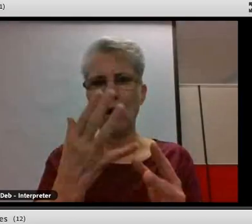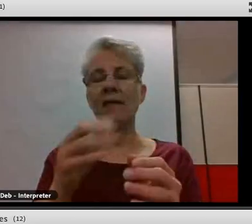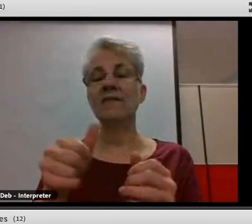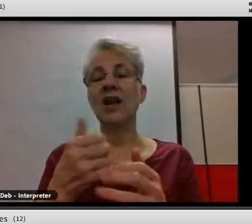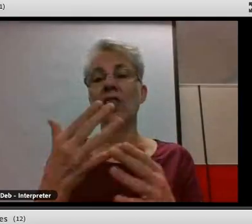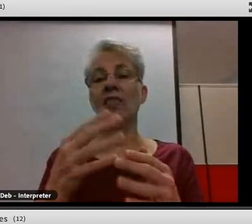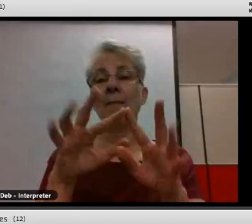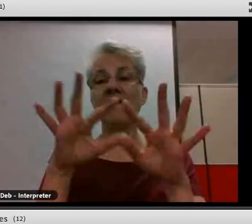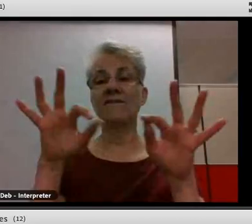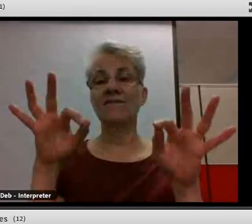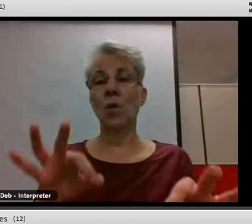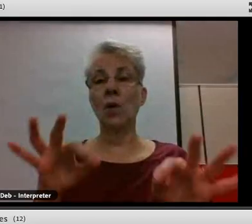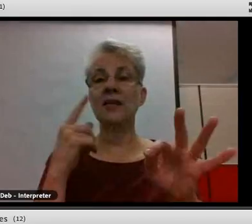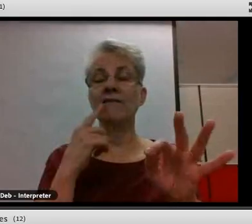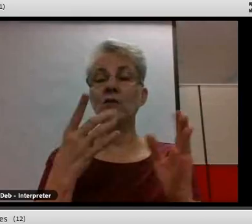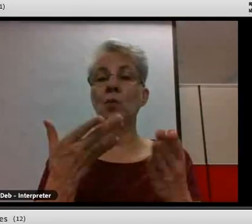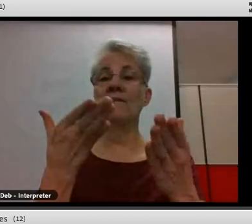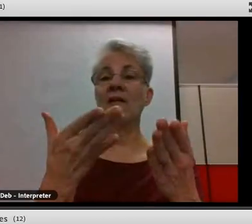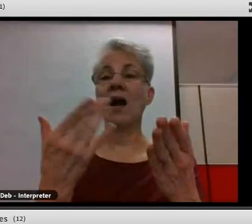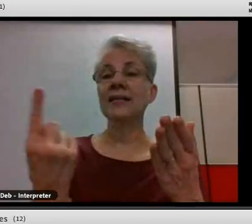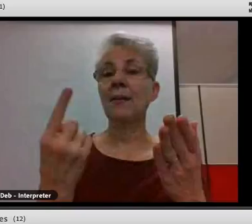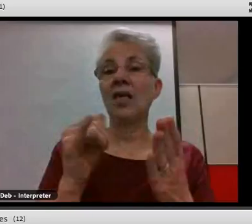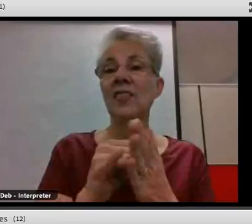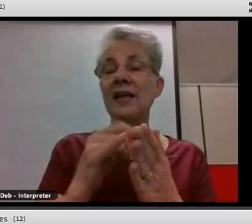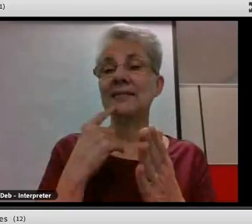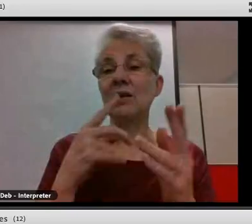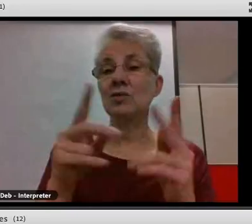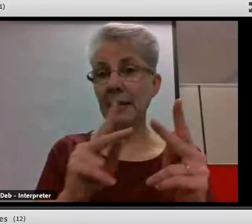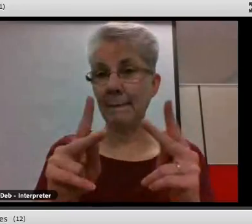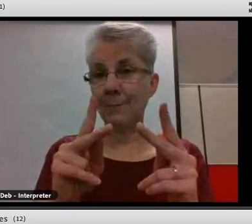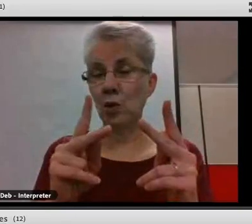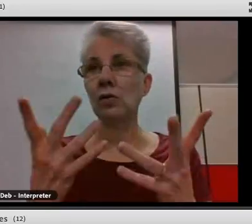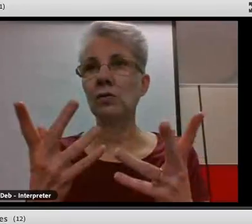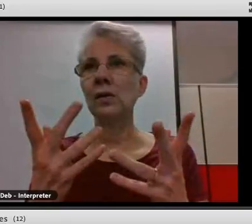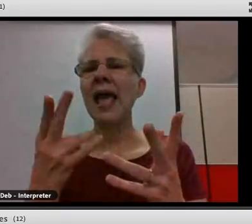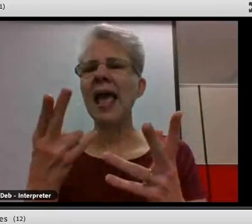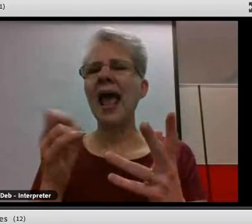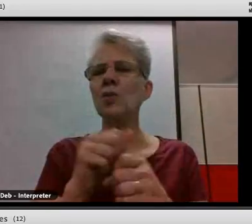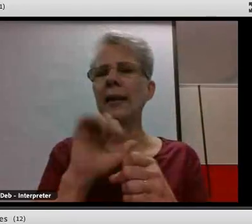But I want to ask you a couple questions. So first of all,